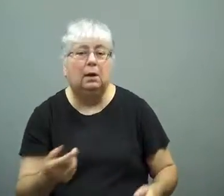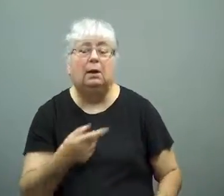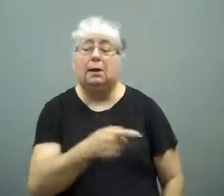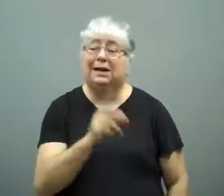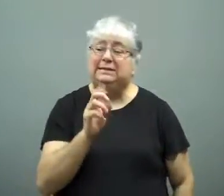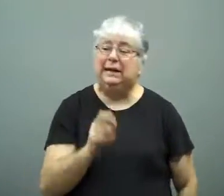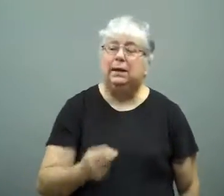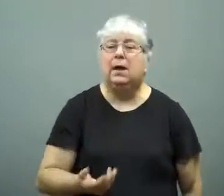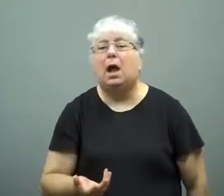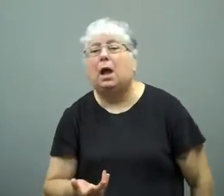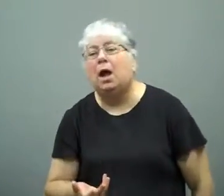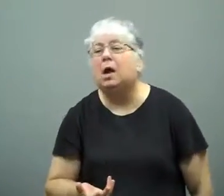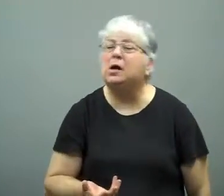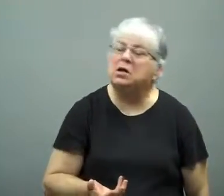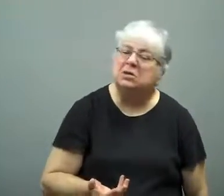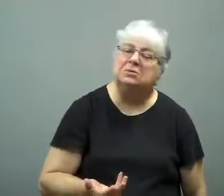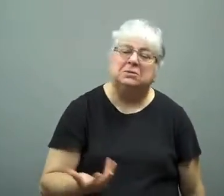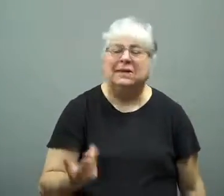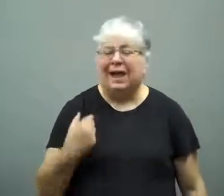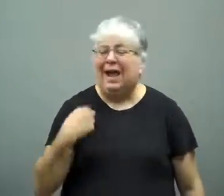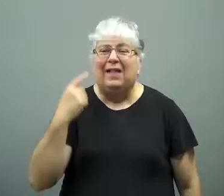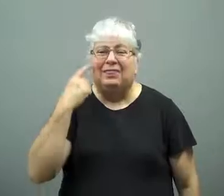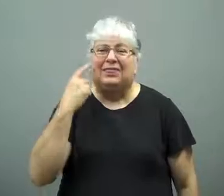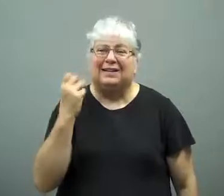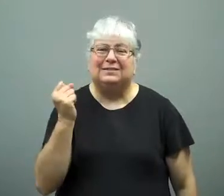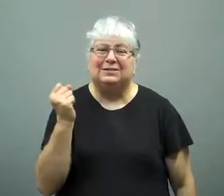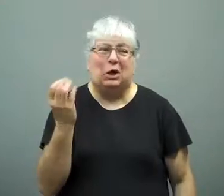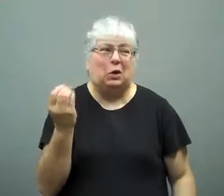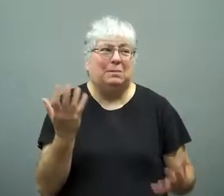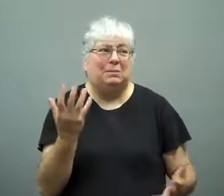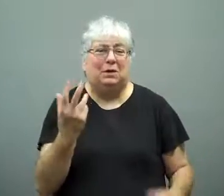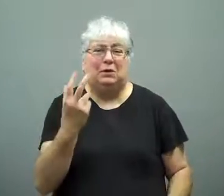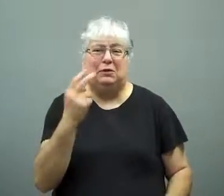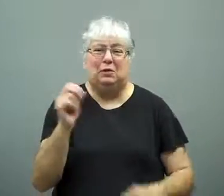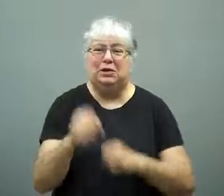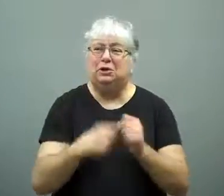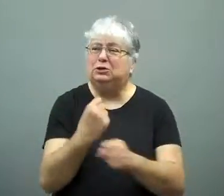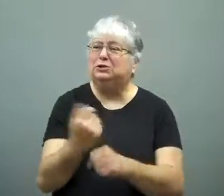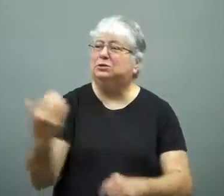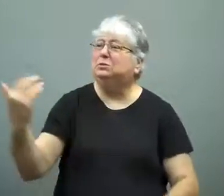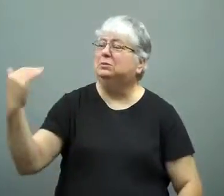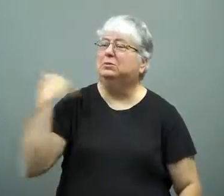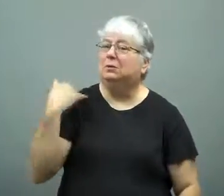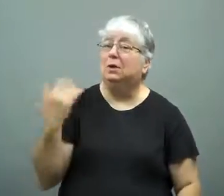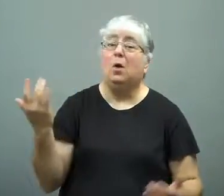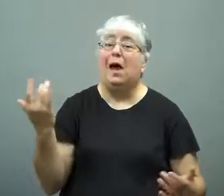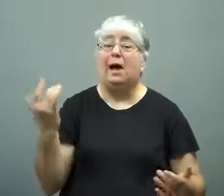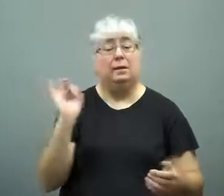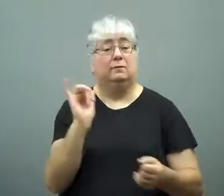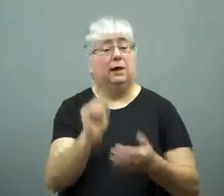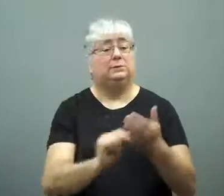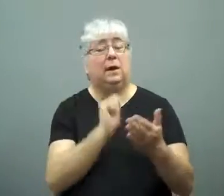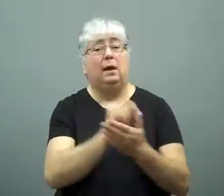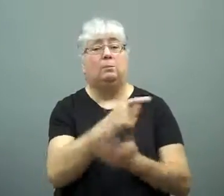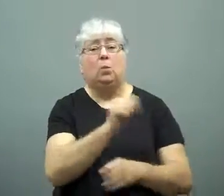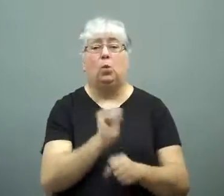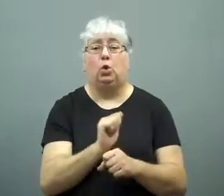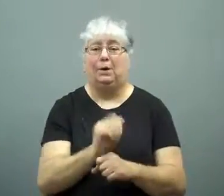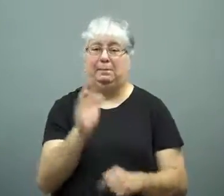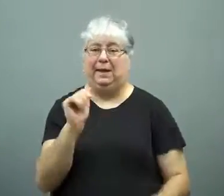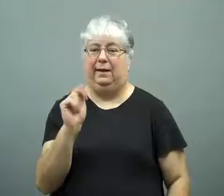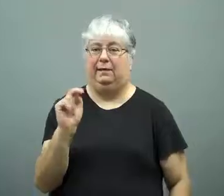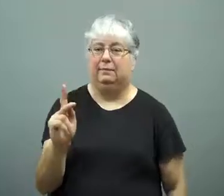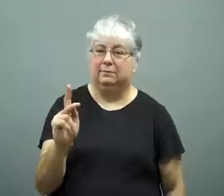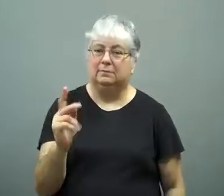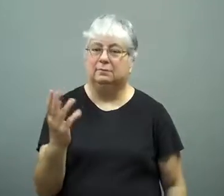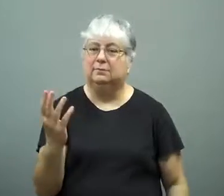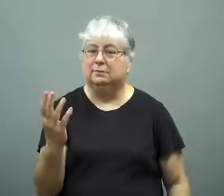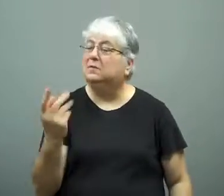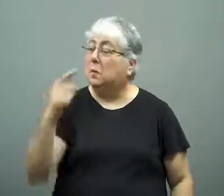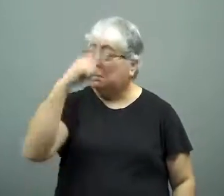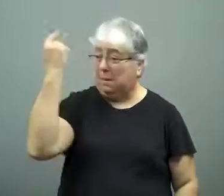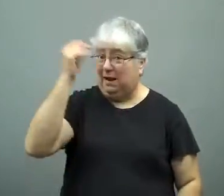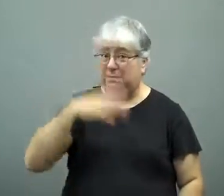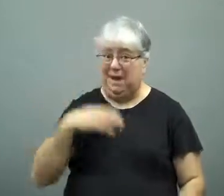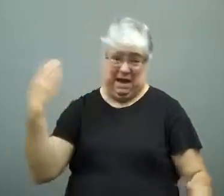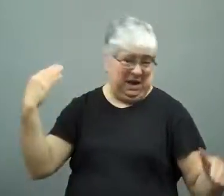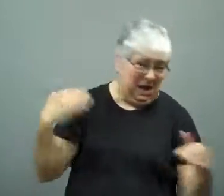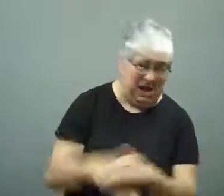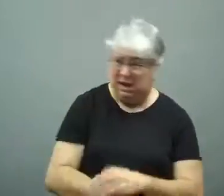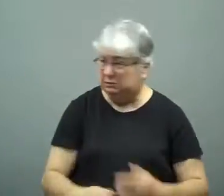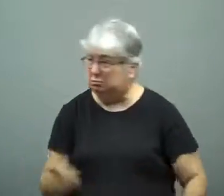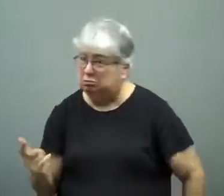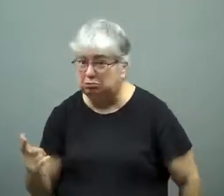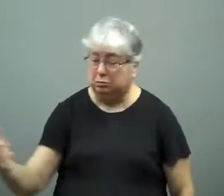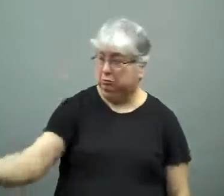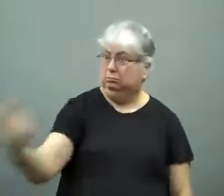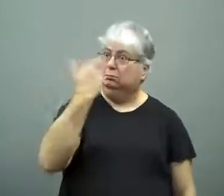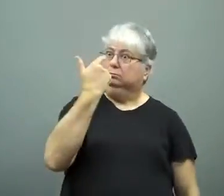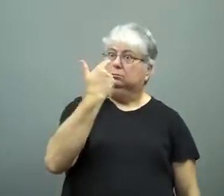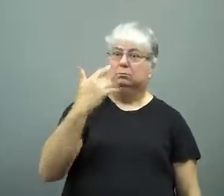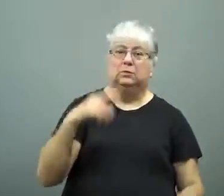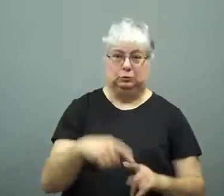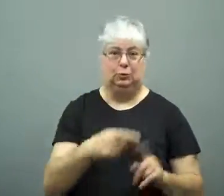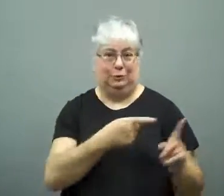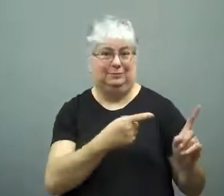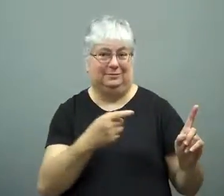Deen said she thought she had, perhaps 30 years ago when she worked in a bank.